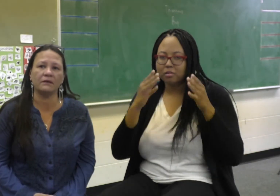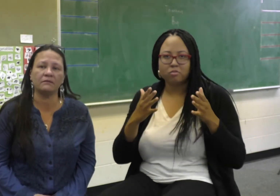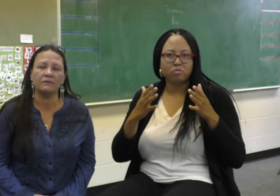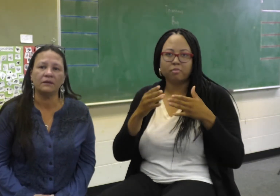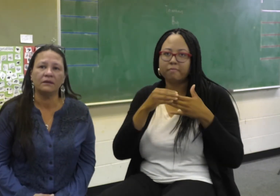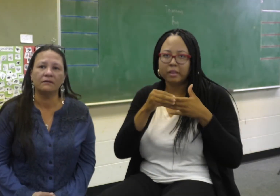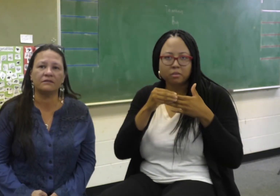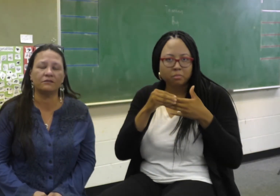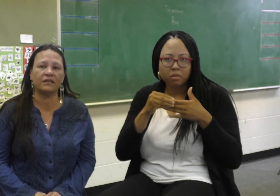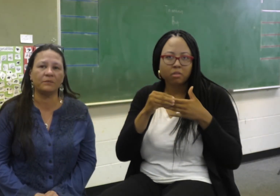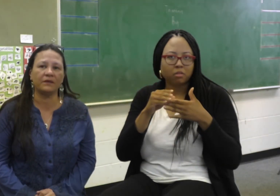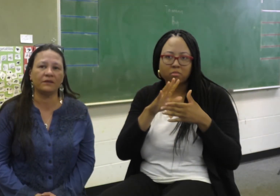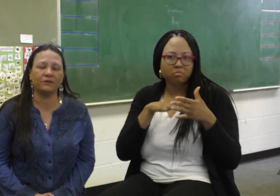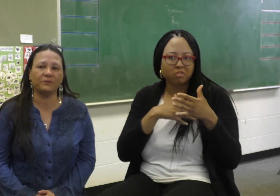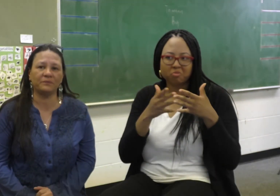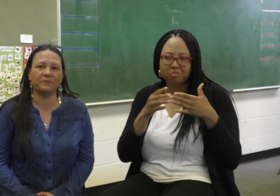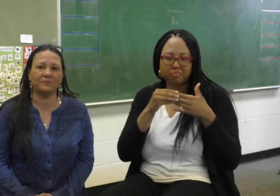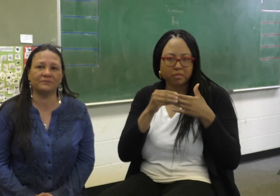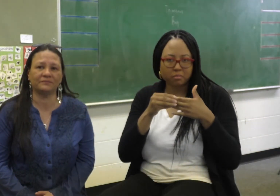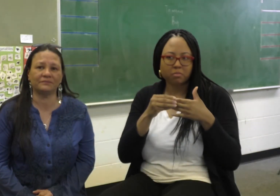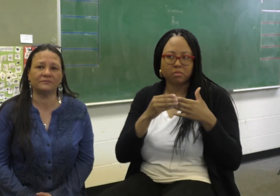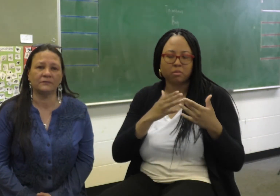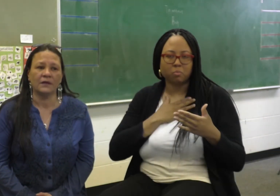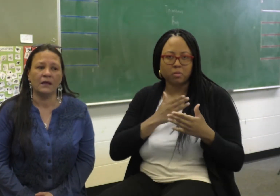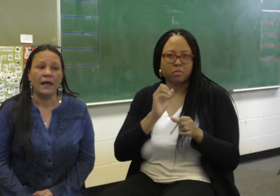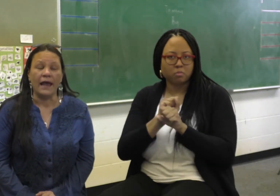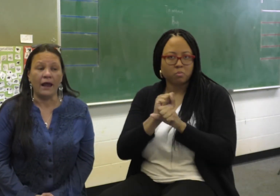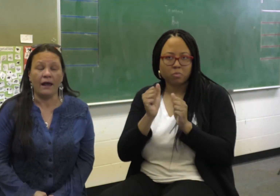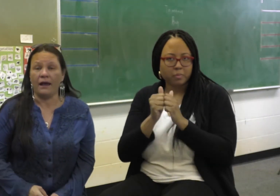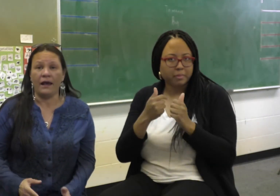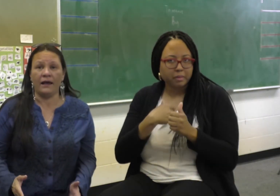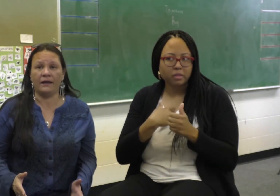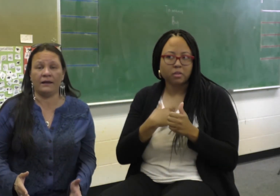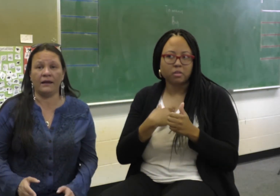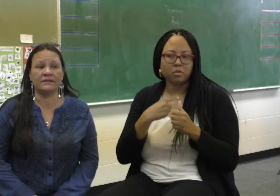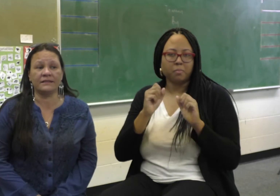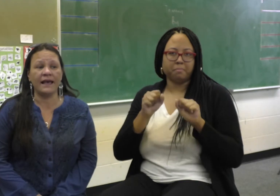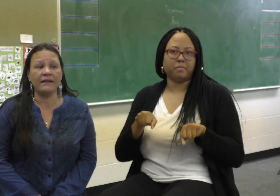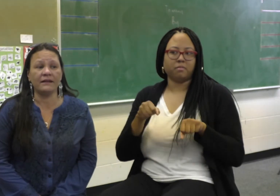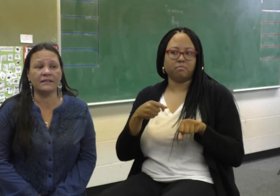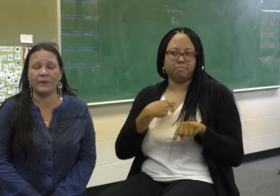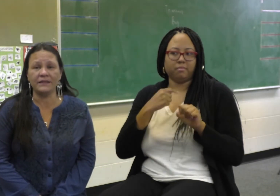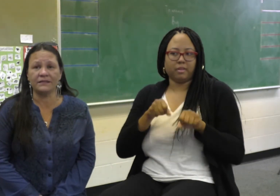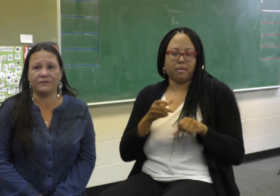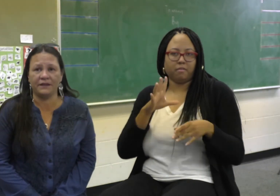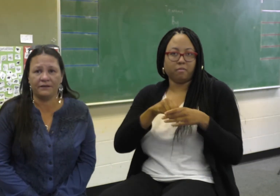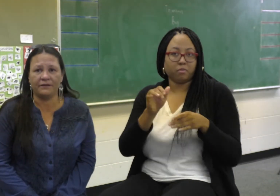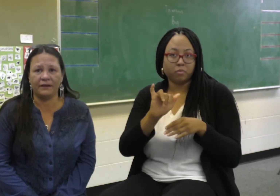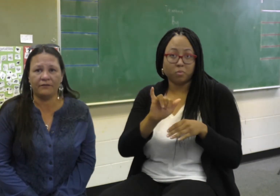yet they’re willing to work around schedules with me and still keep me in the loop